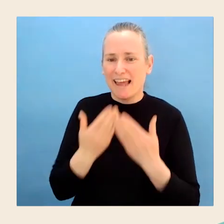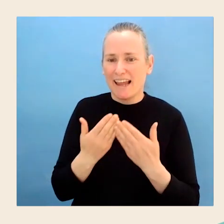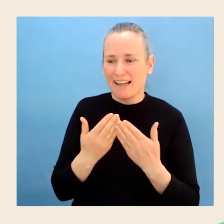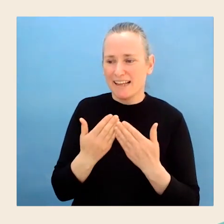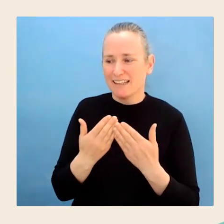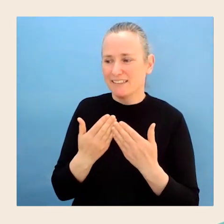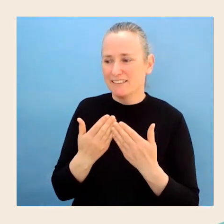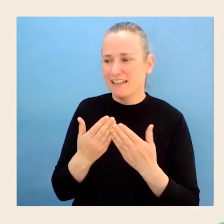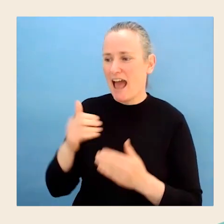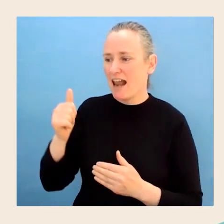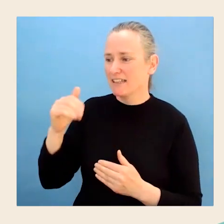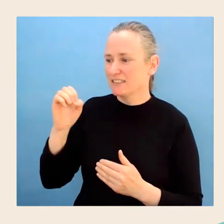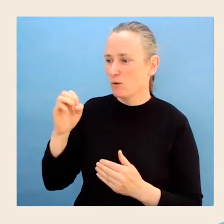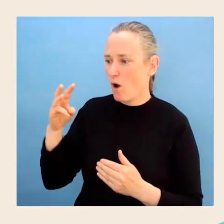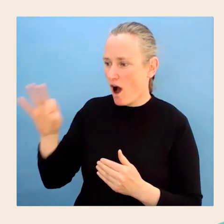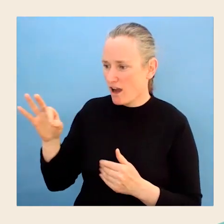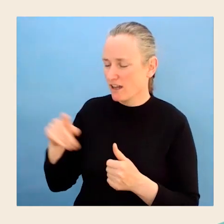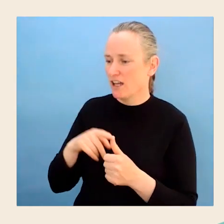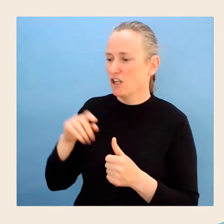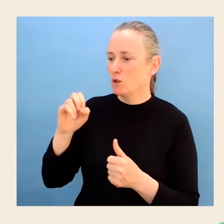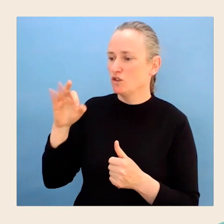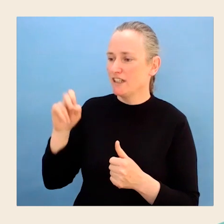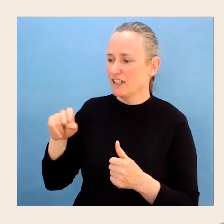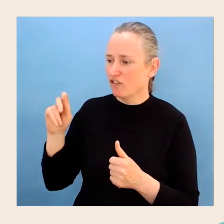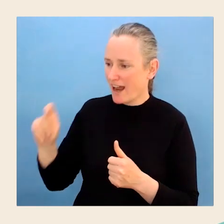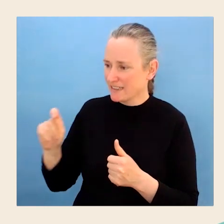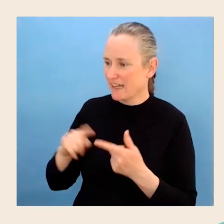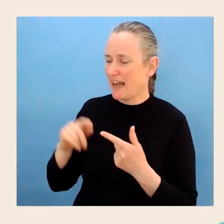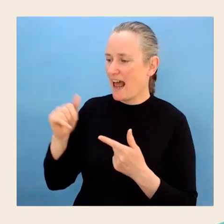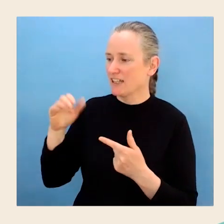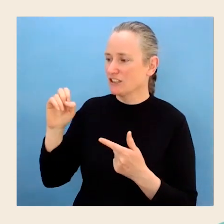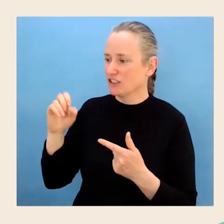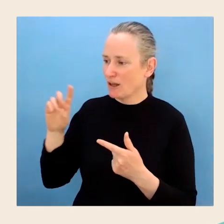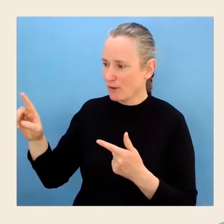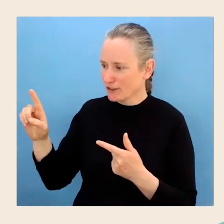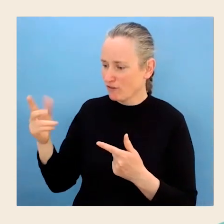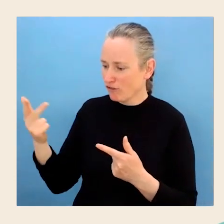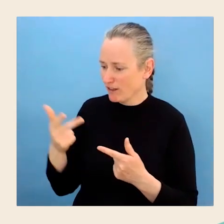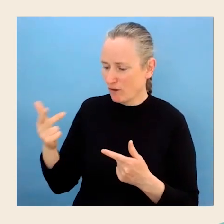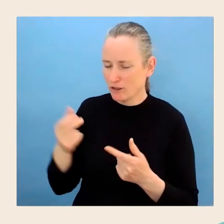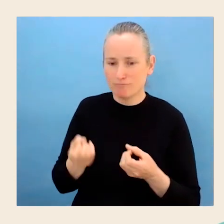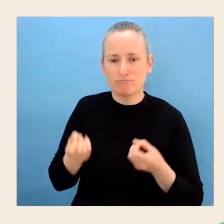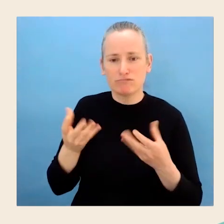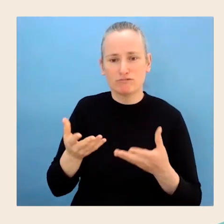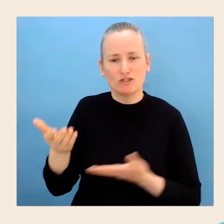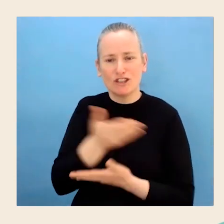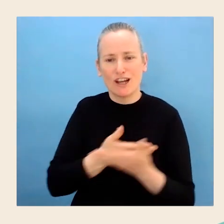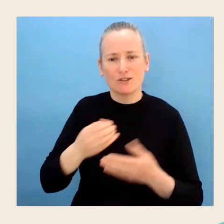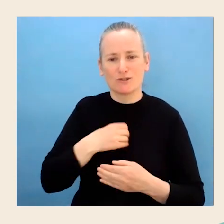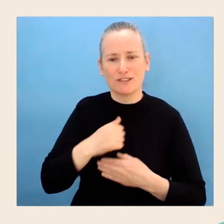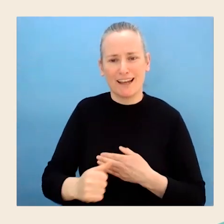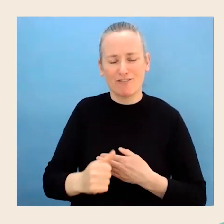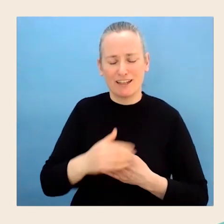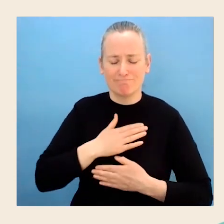for what you've shared with us all today. And it's been a real privilege for me to speak with you. And I'd also like to remind everyone